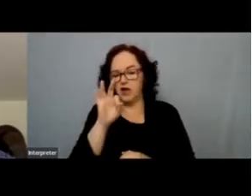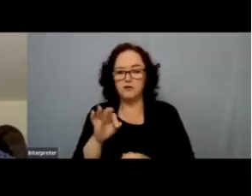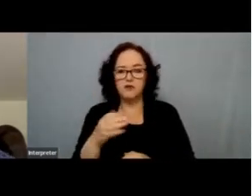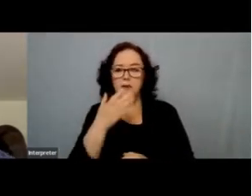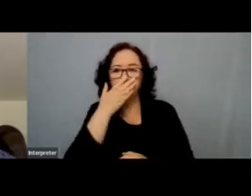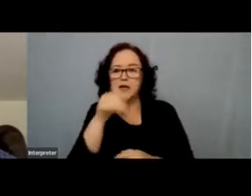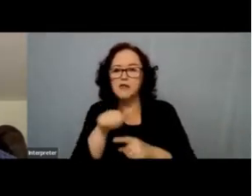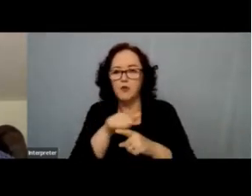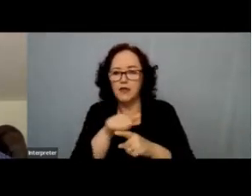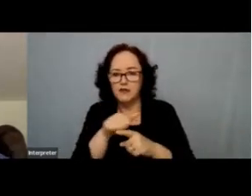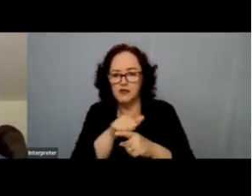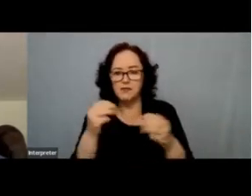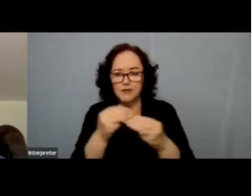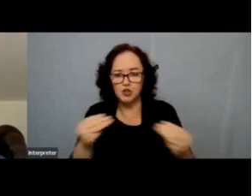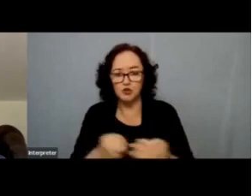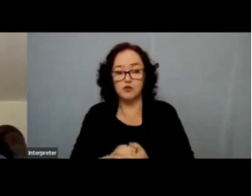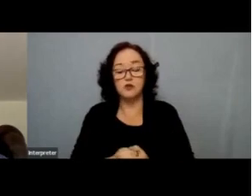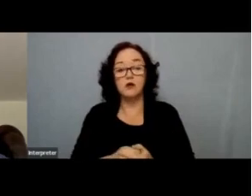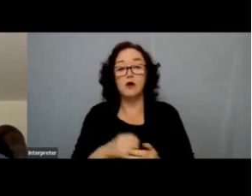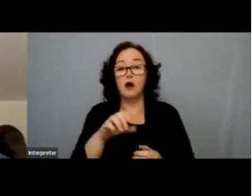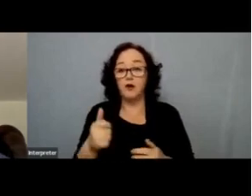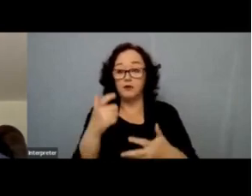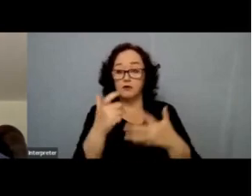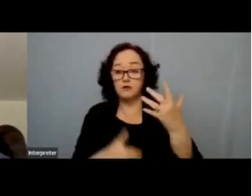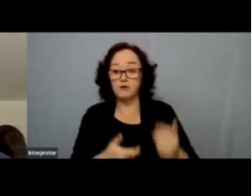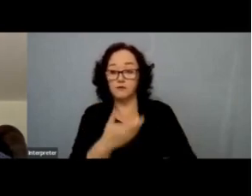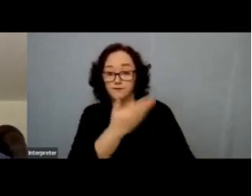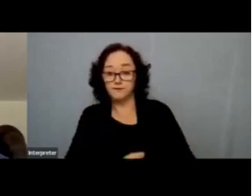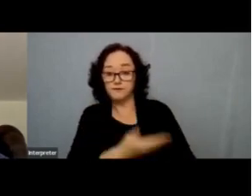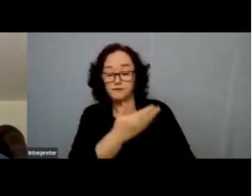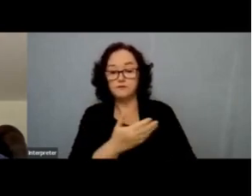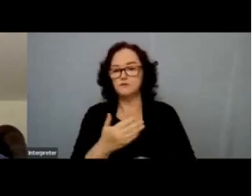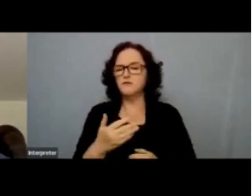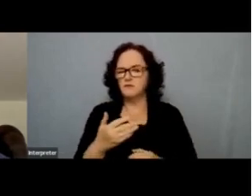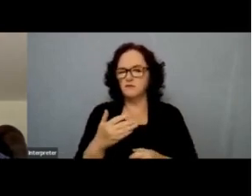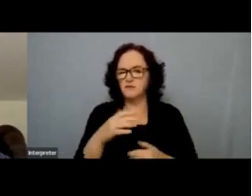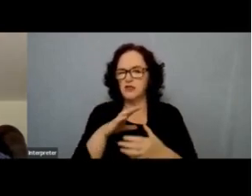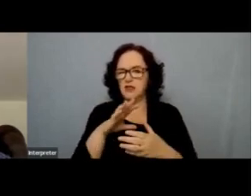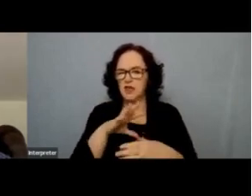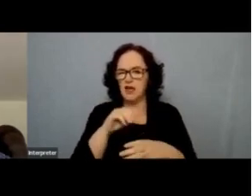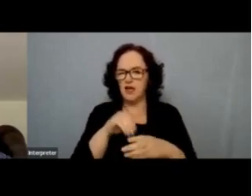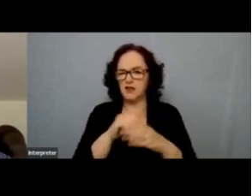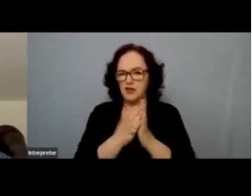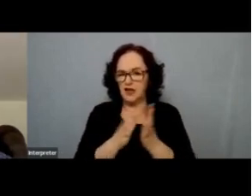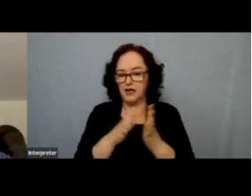Some other tools that you see on the screen here and are referenced in the guide as well include the helps the Brain